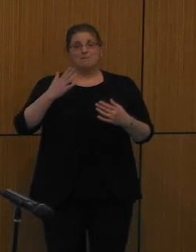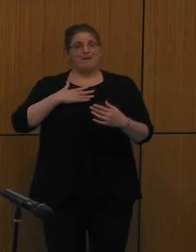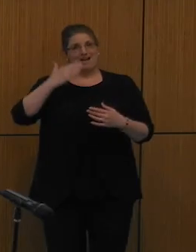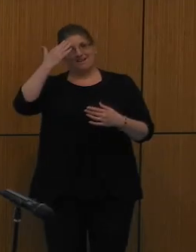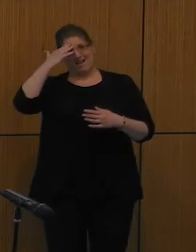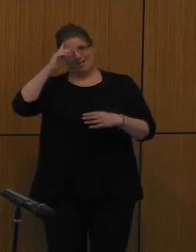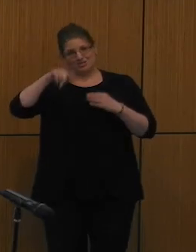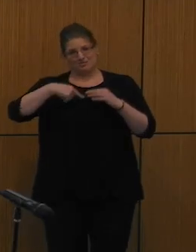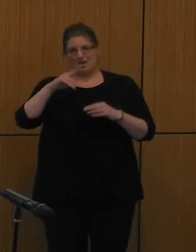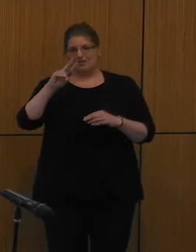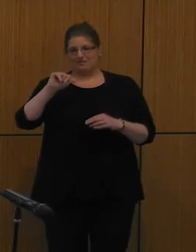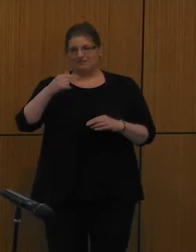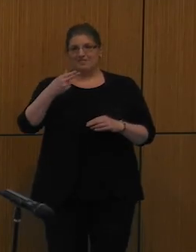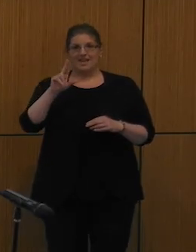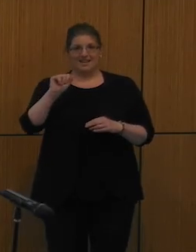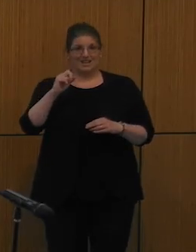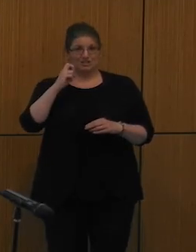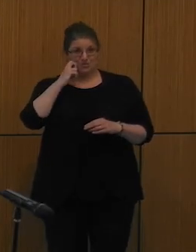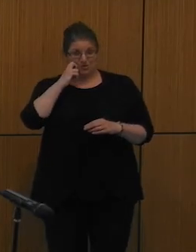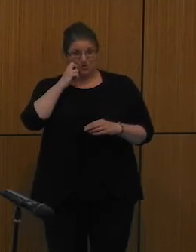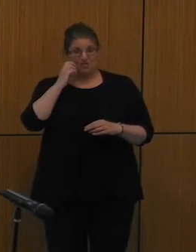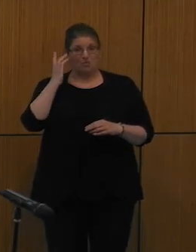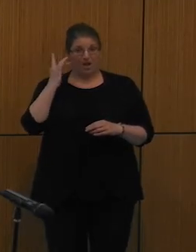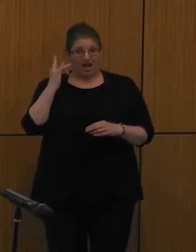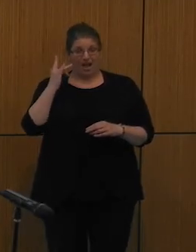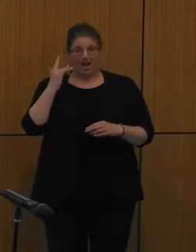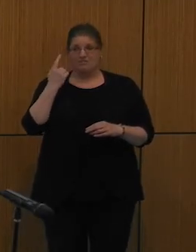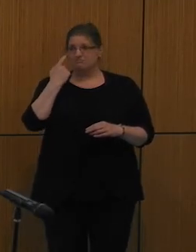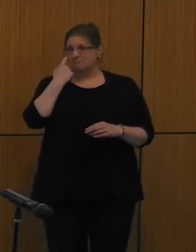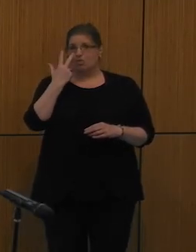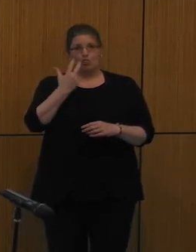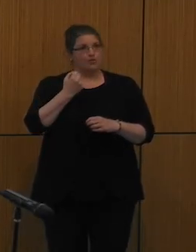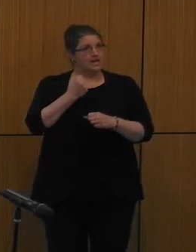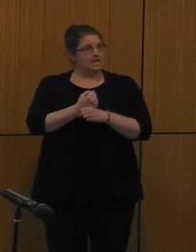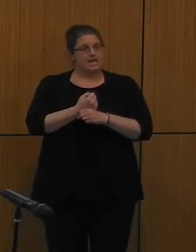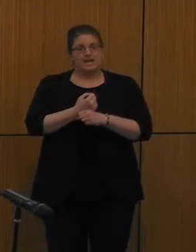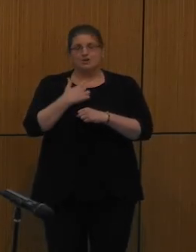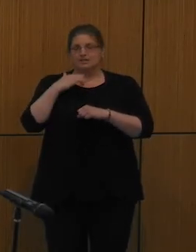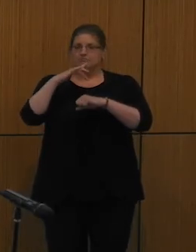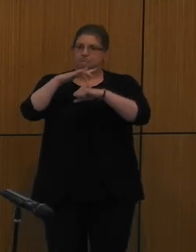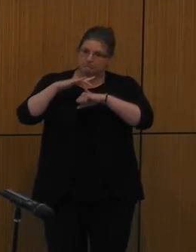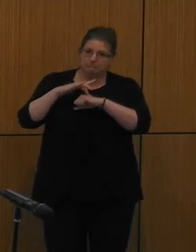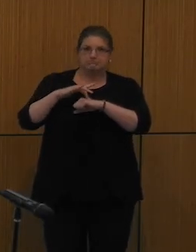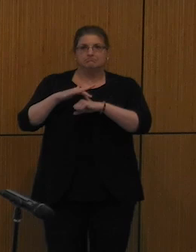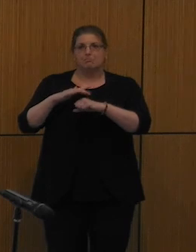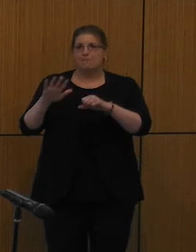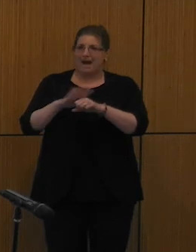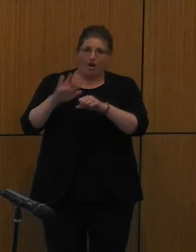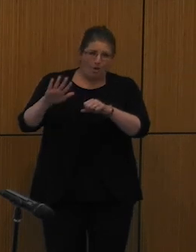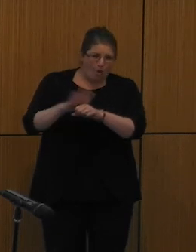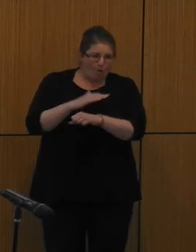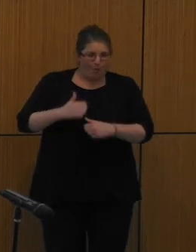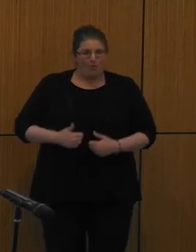because for the last three years, it has consumed my life. And so it's going to be so much more fun to tell you guys about it